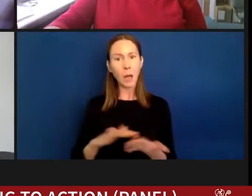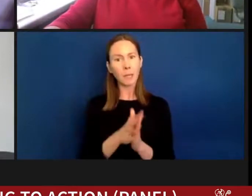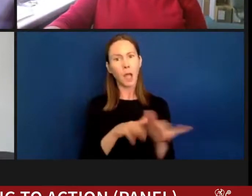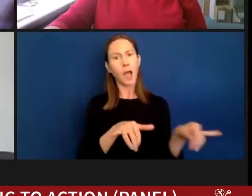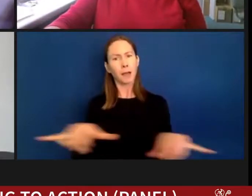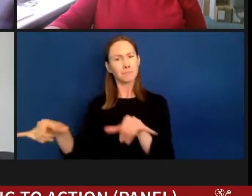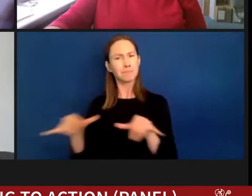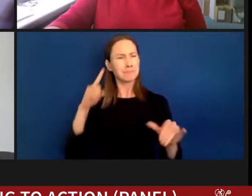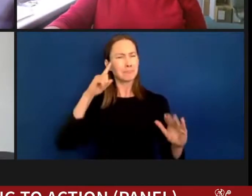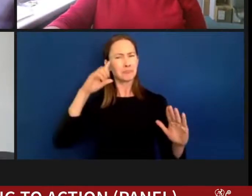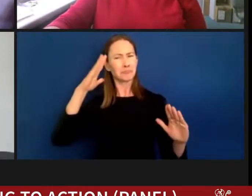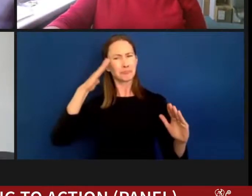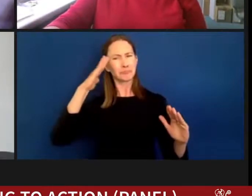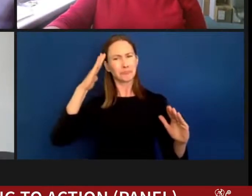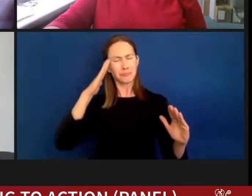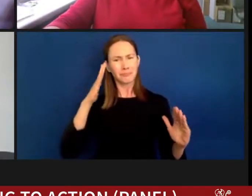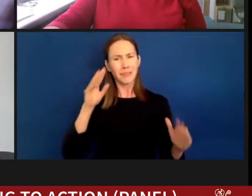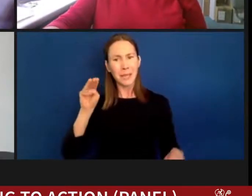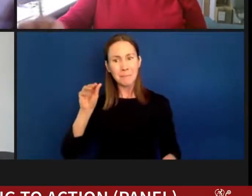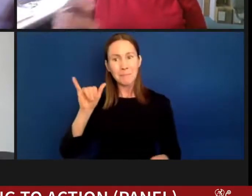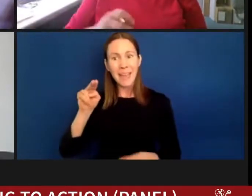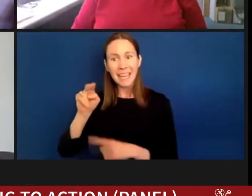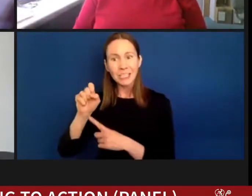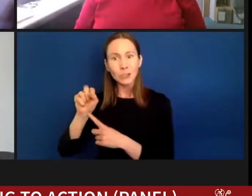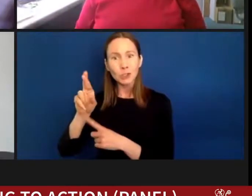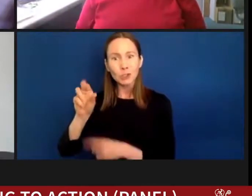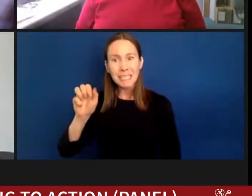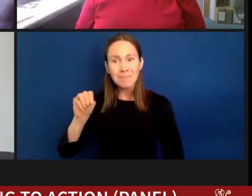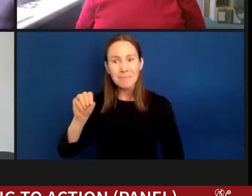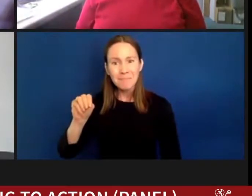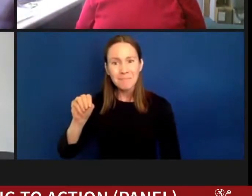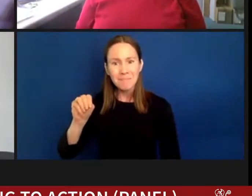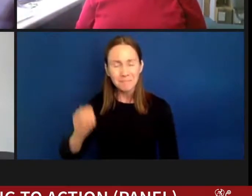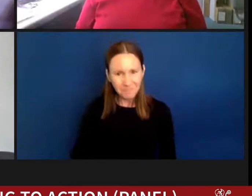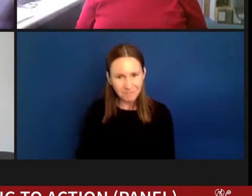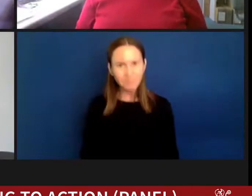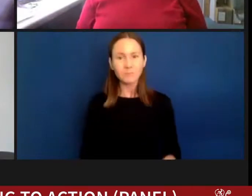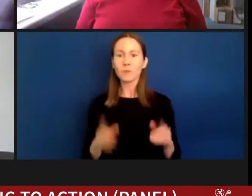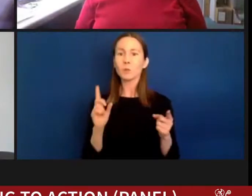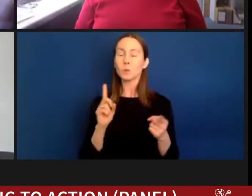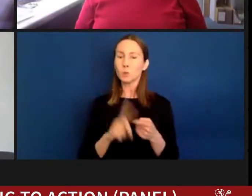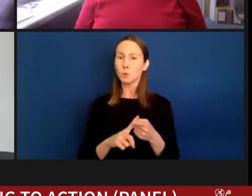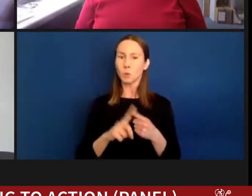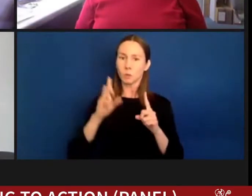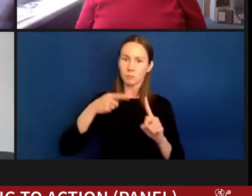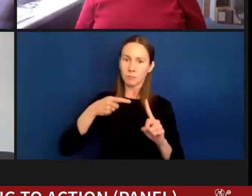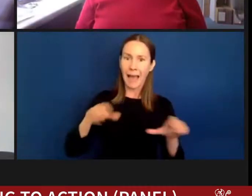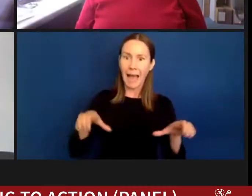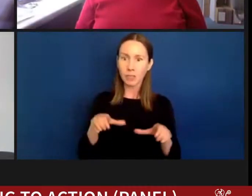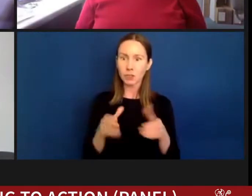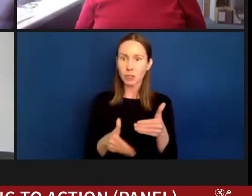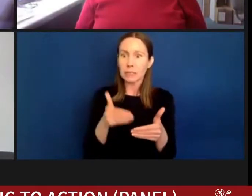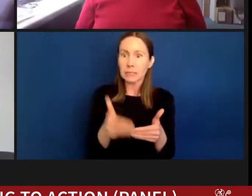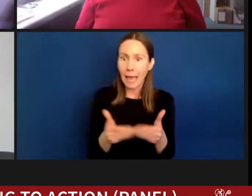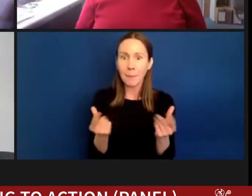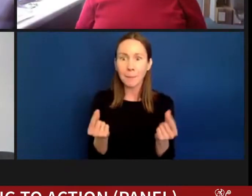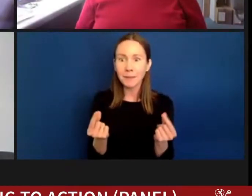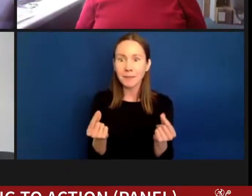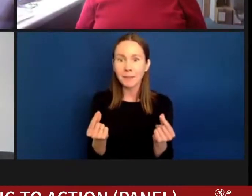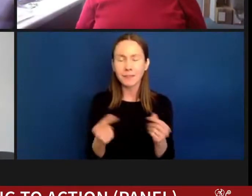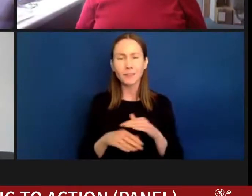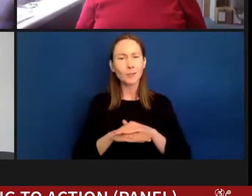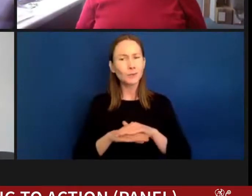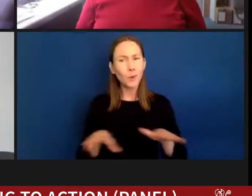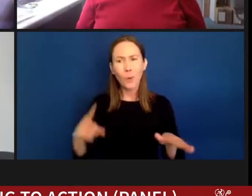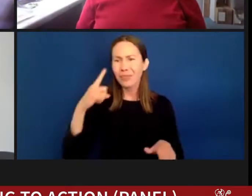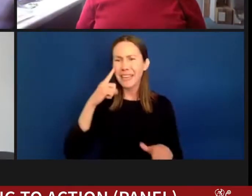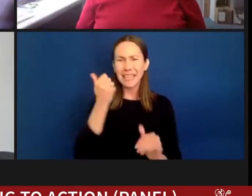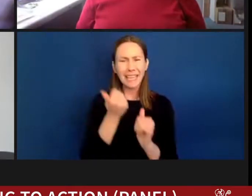So to put it back into what's an actionable step, don't think that any one strategy of